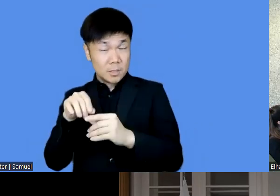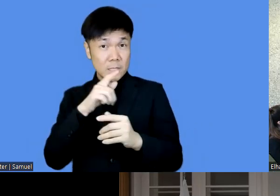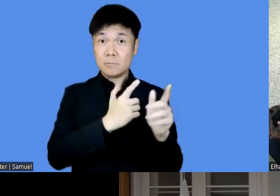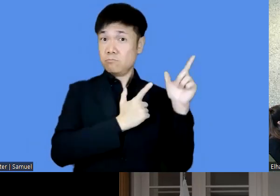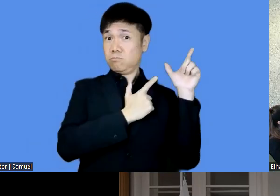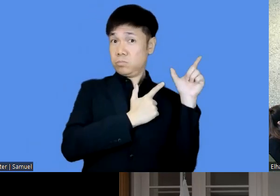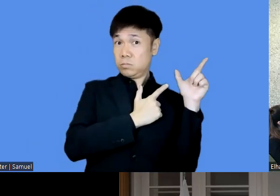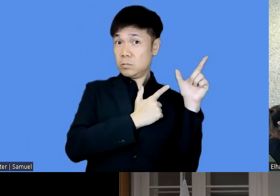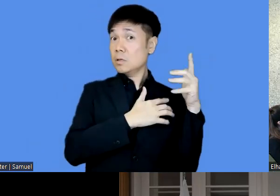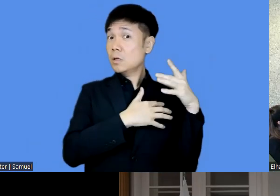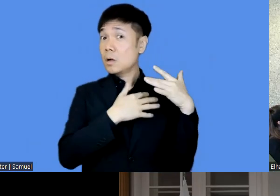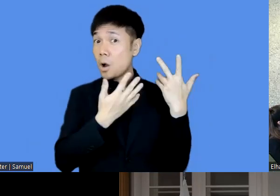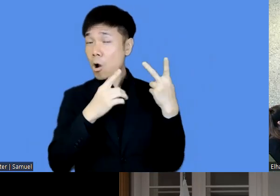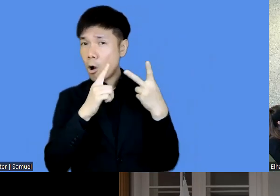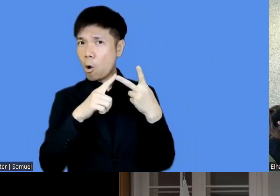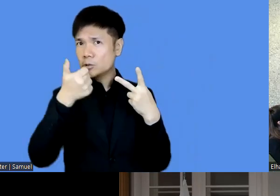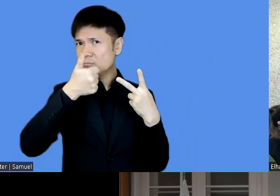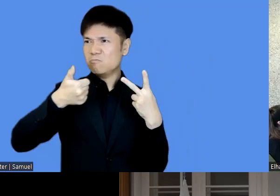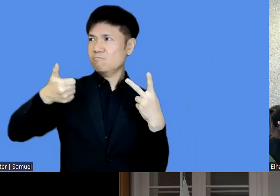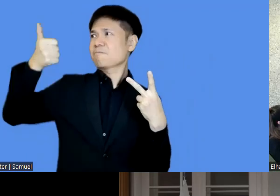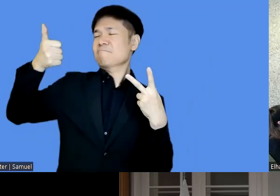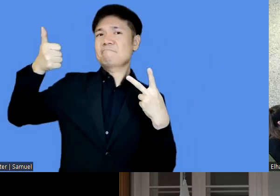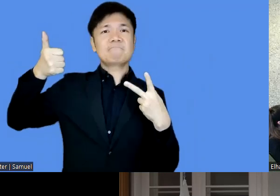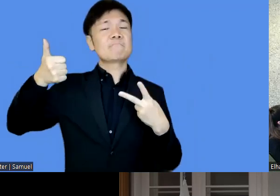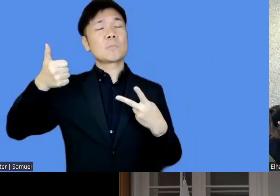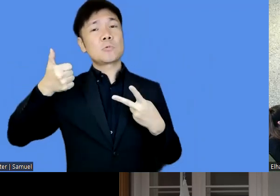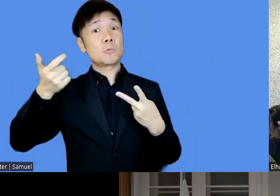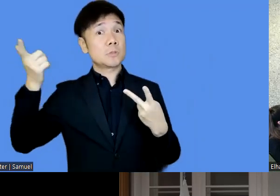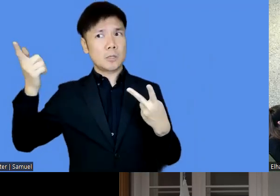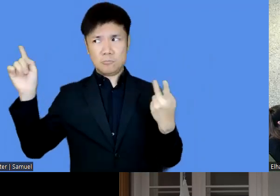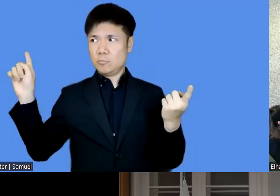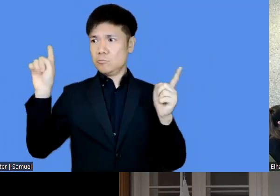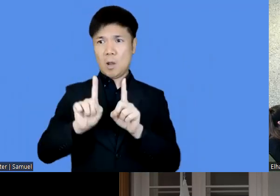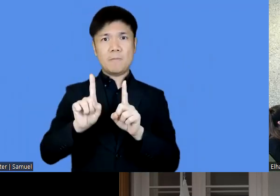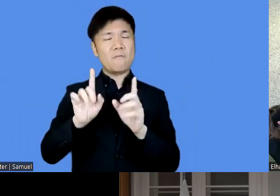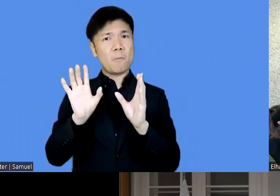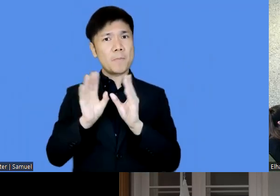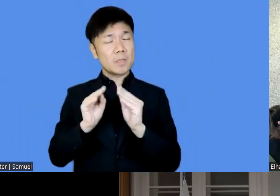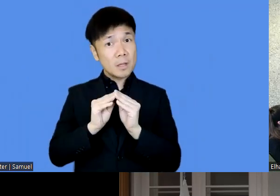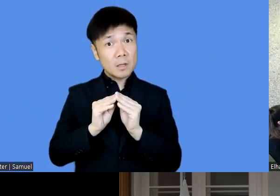to make decisions and make things change, and then also another question is about these